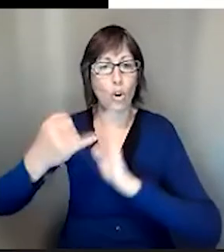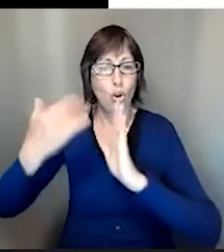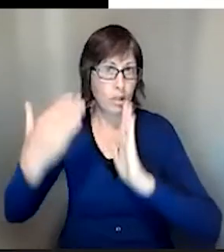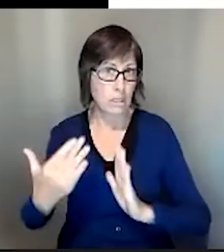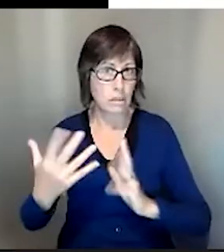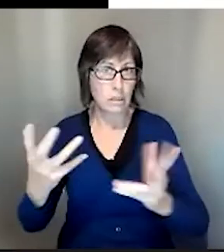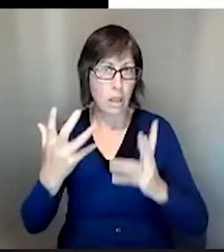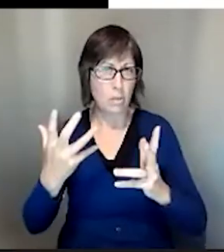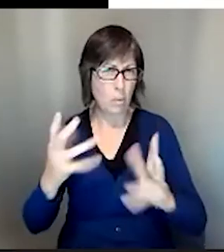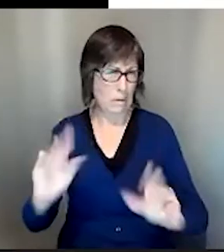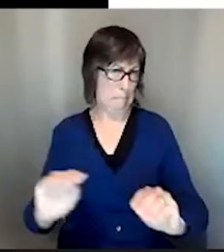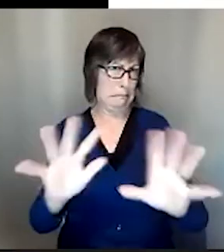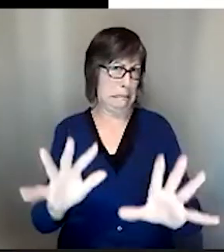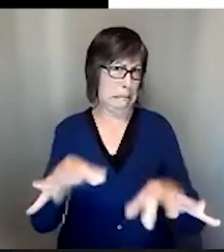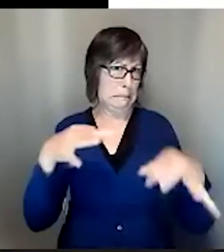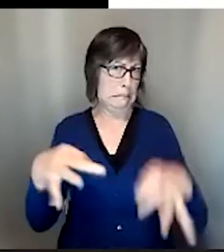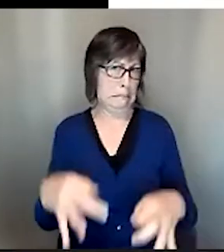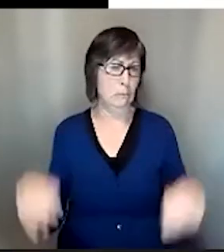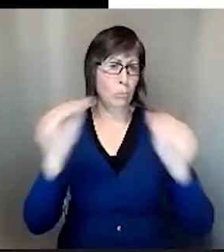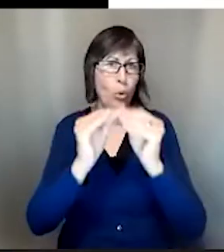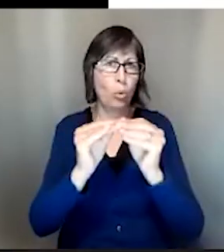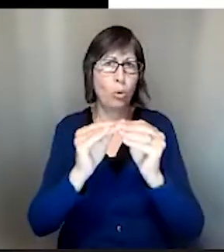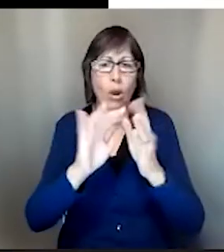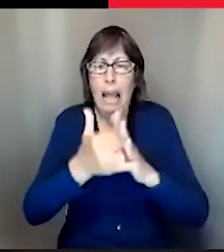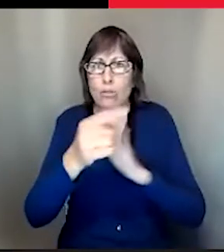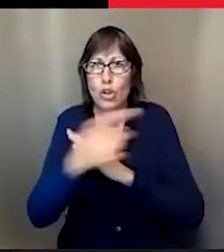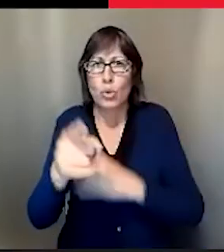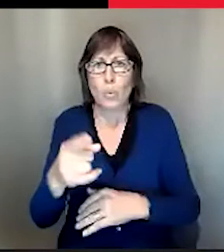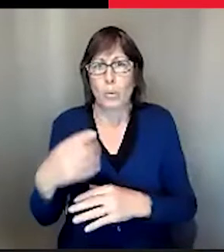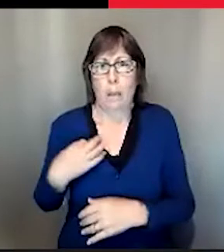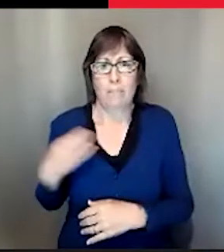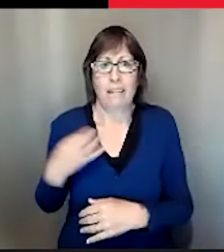clarity around how to develop your application